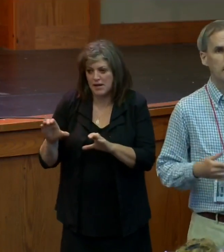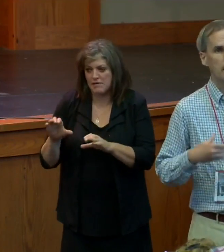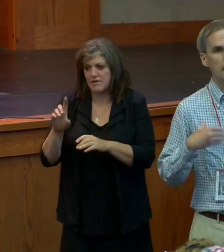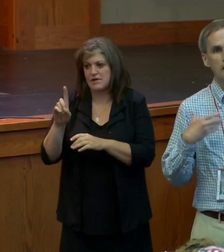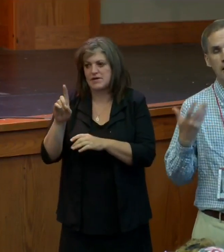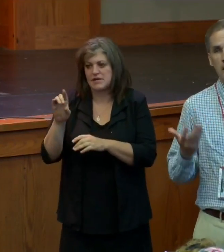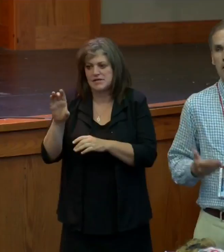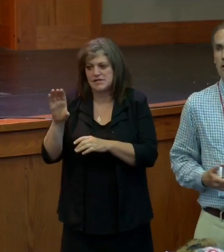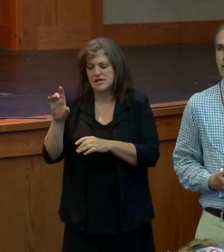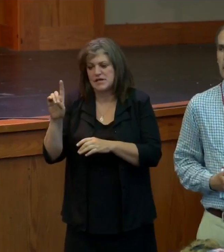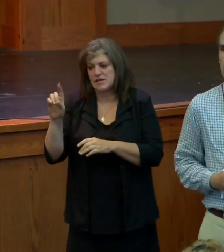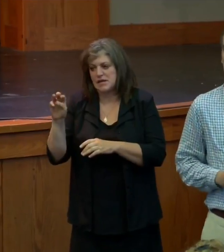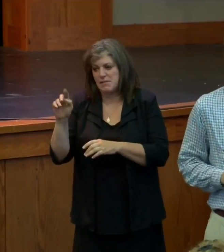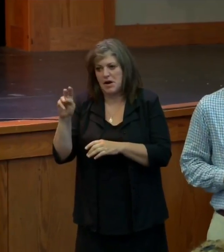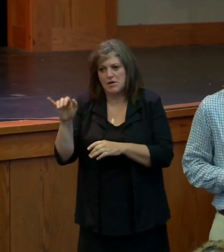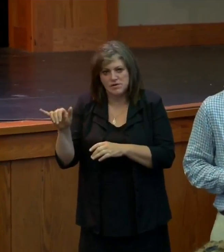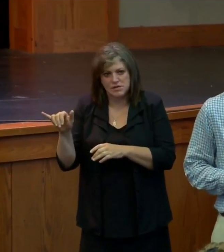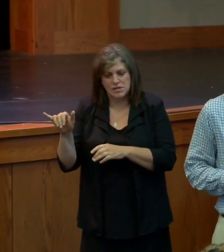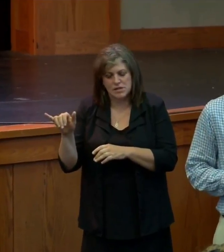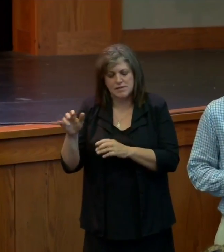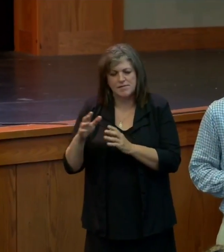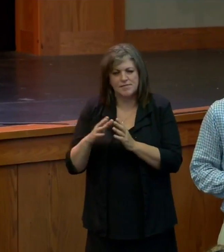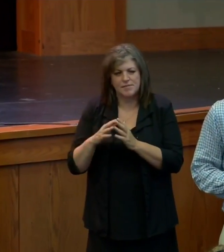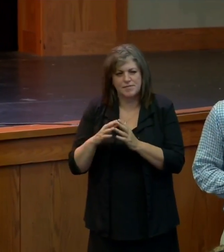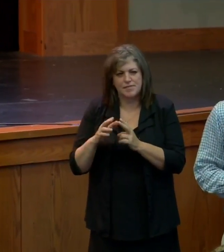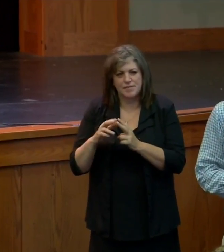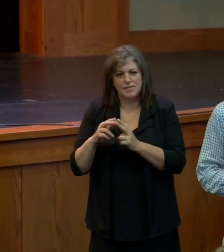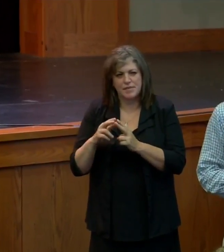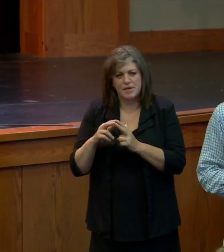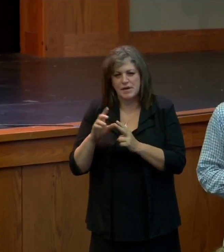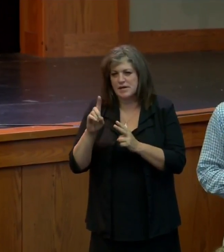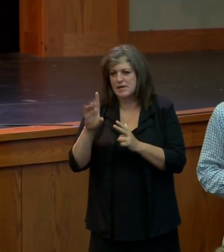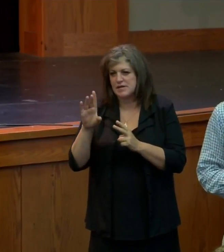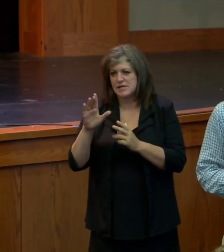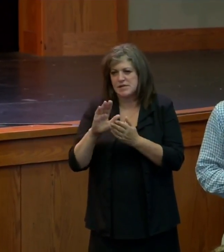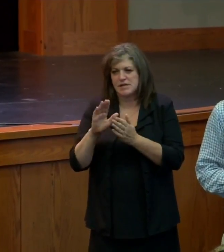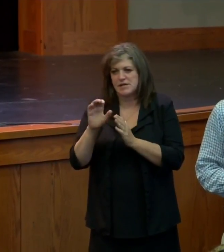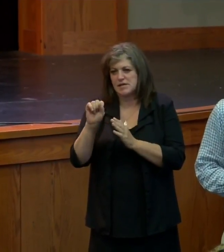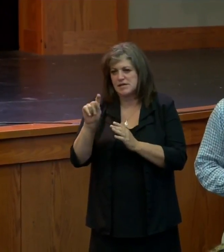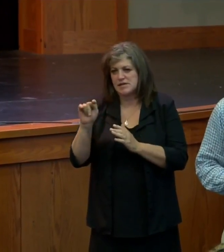FOR DEMOCRACY AND THROUGH IT THE D.C. STATEHOOD COALITION.